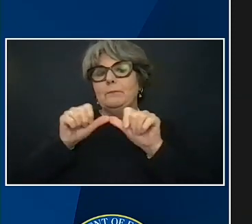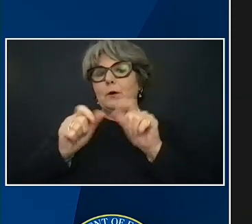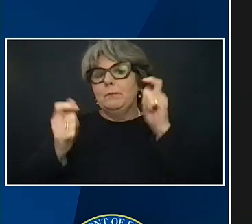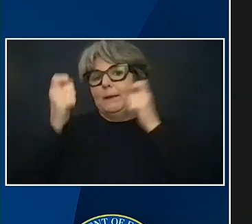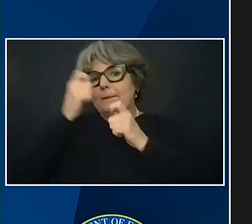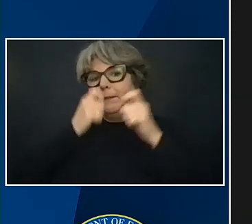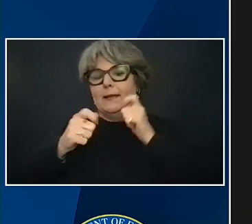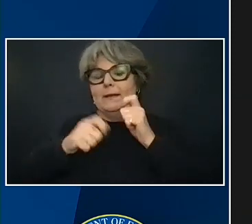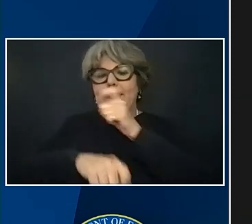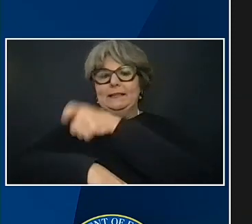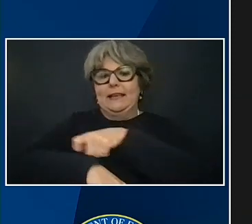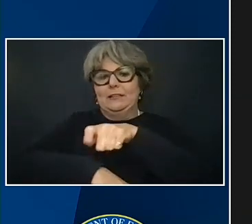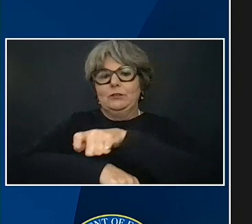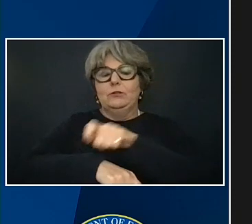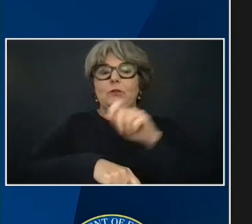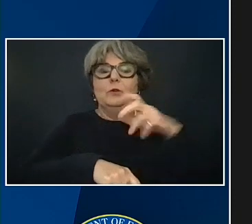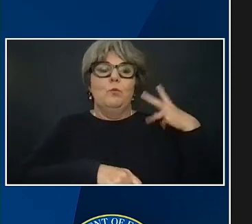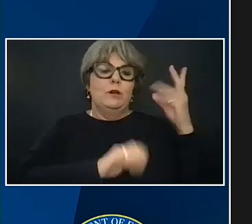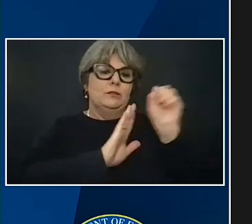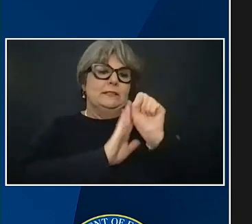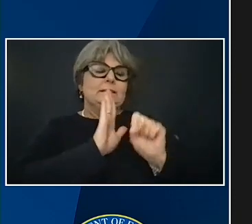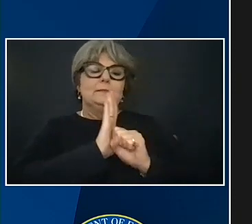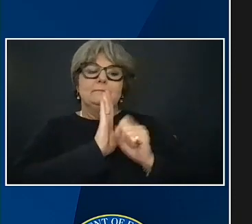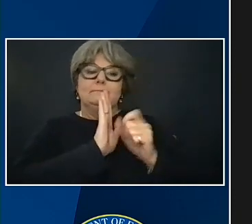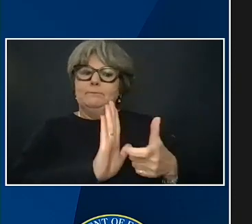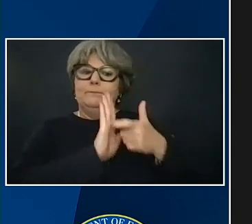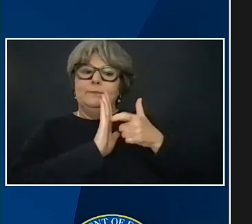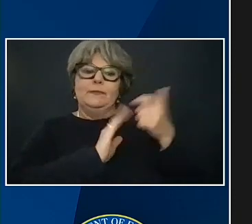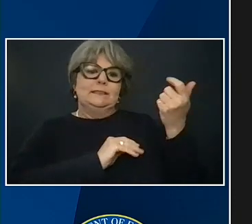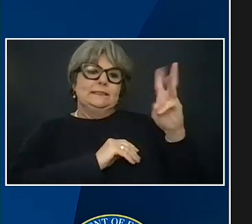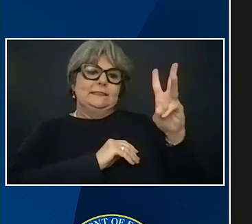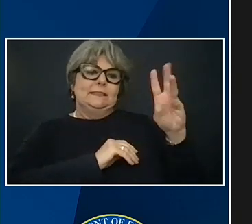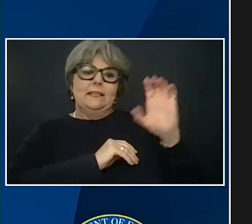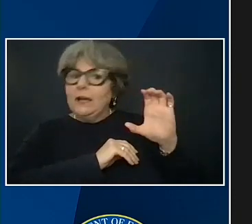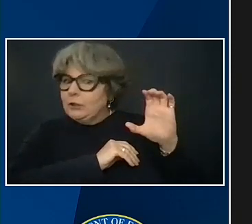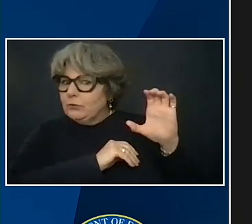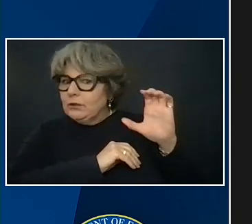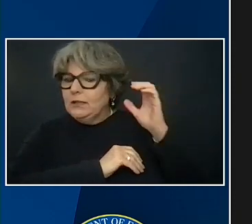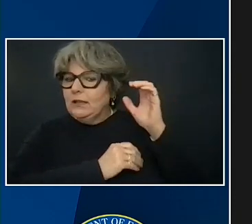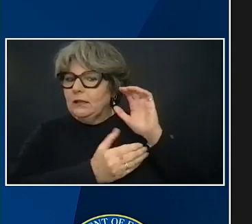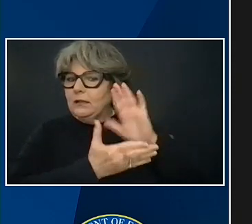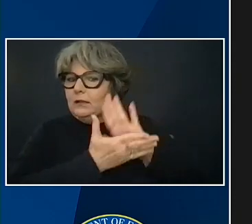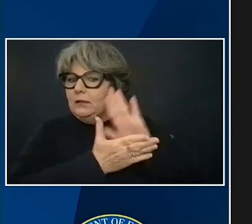In Washington State, we require 1,600 school hours for a cosmetology license.